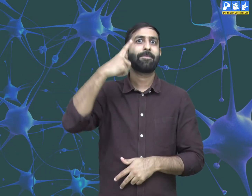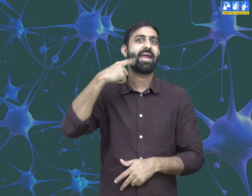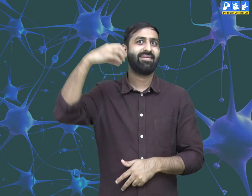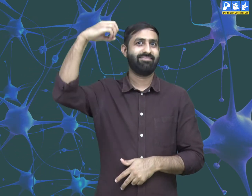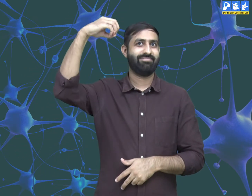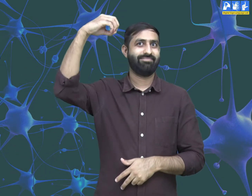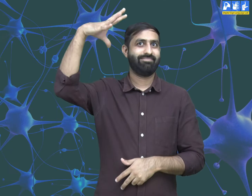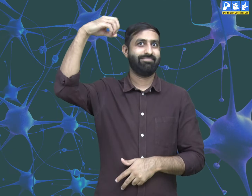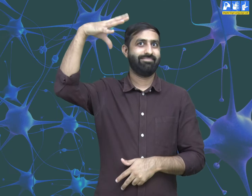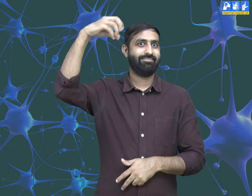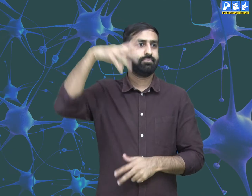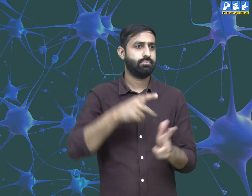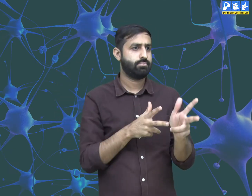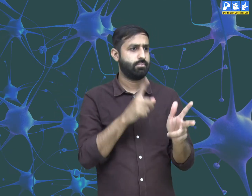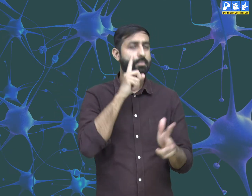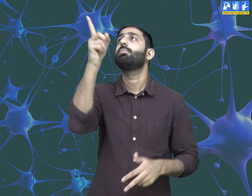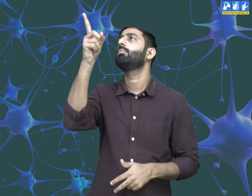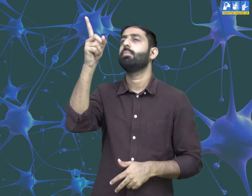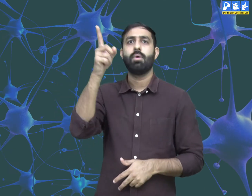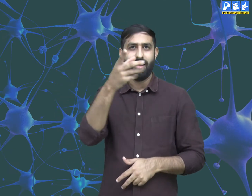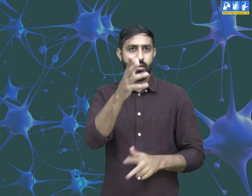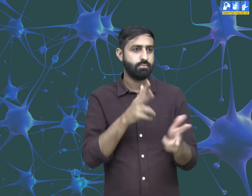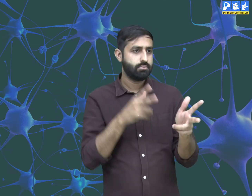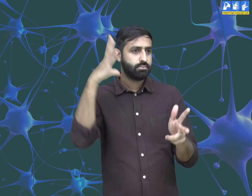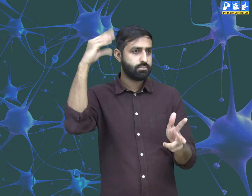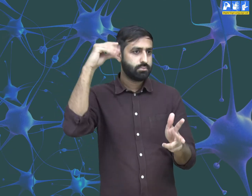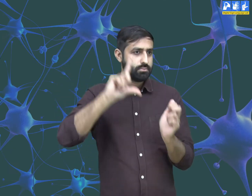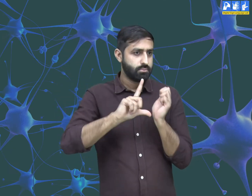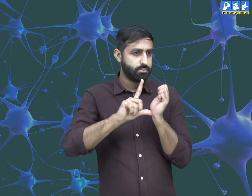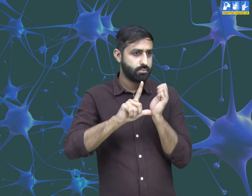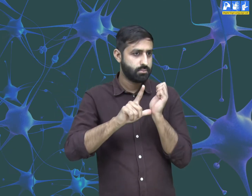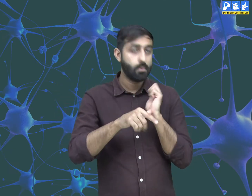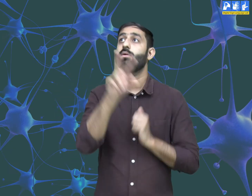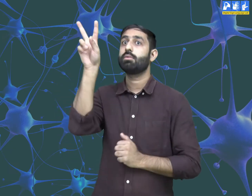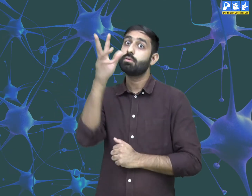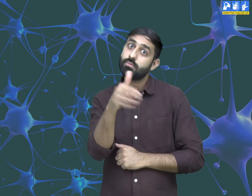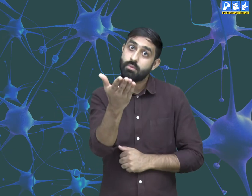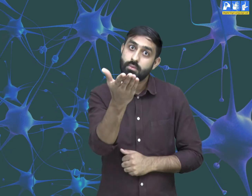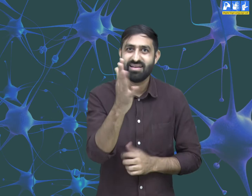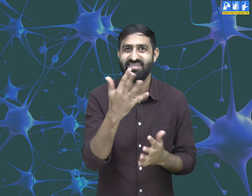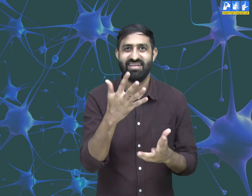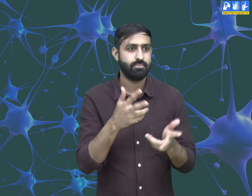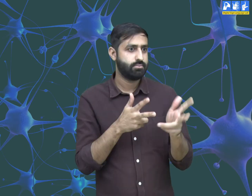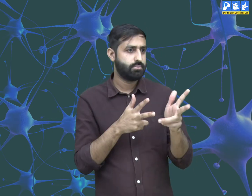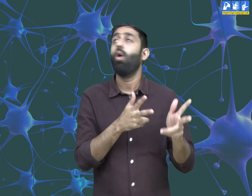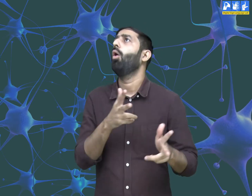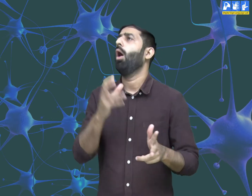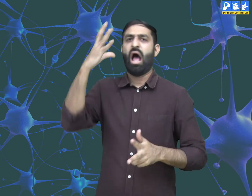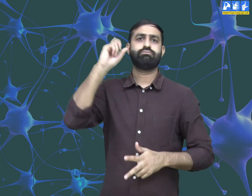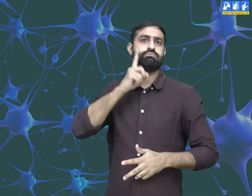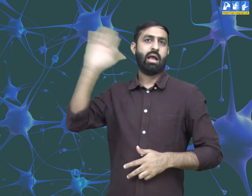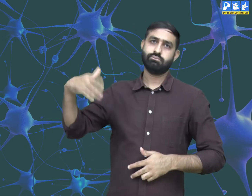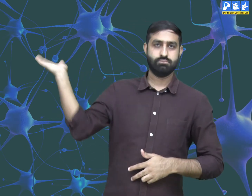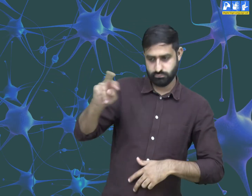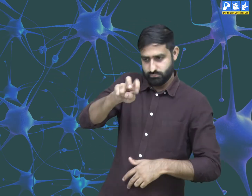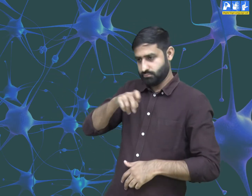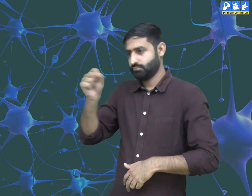is a way to get the attention of the deaf people. when it flickers they immediately look at it